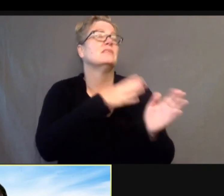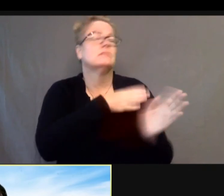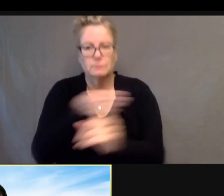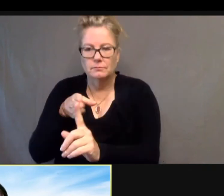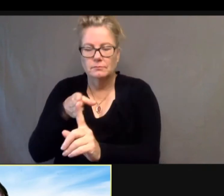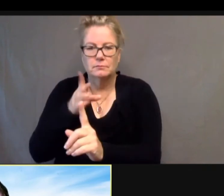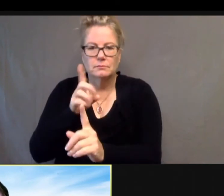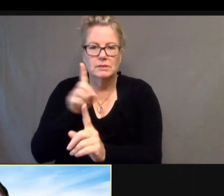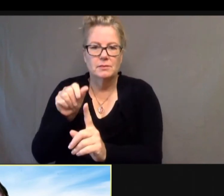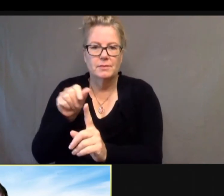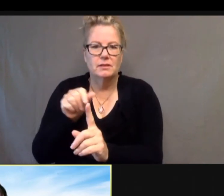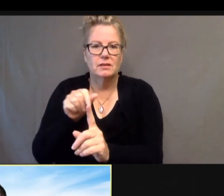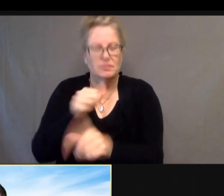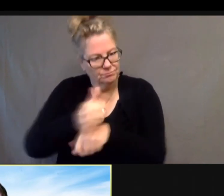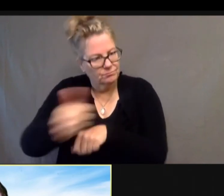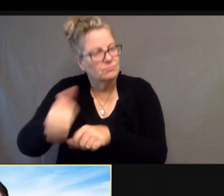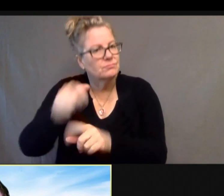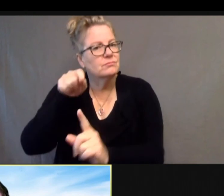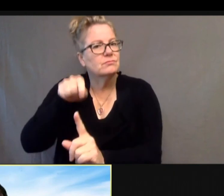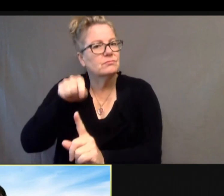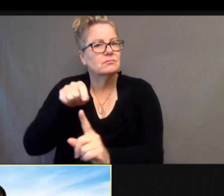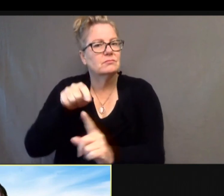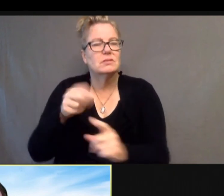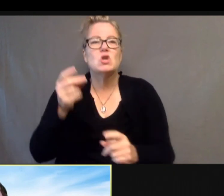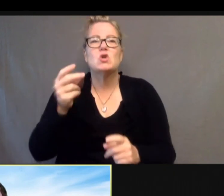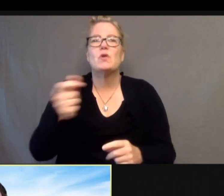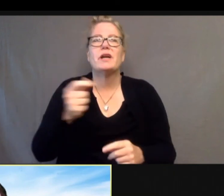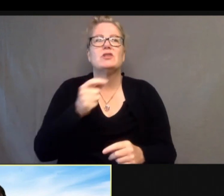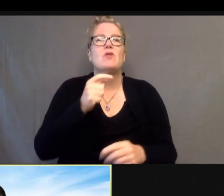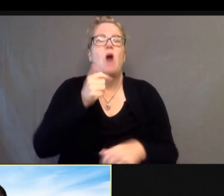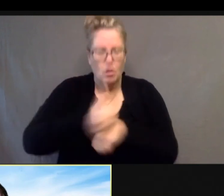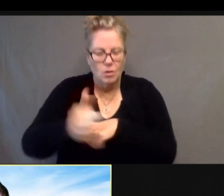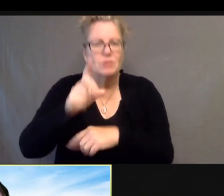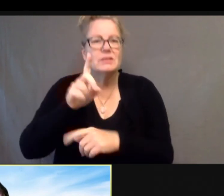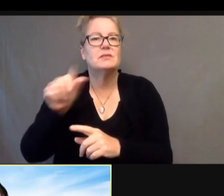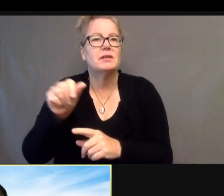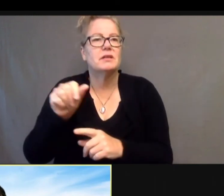that occurs. They're just really quick to turn, oh, it must be because of their disability